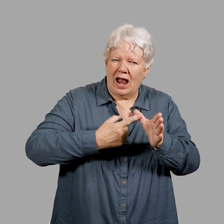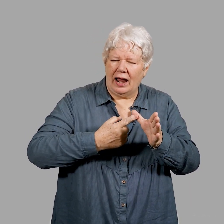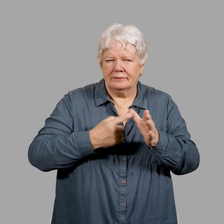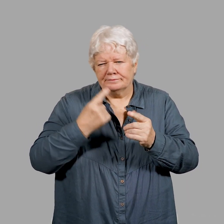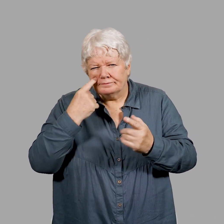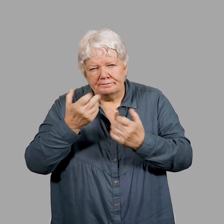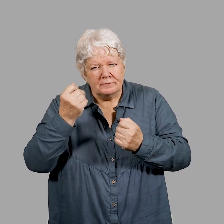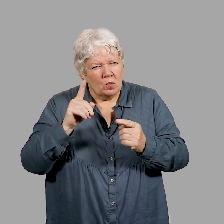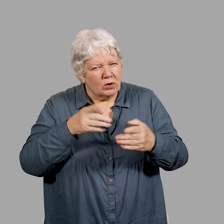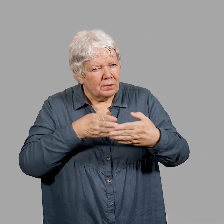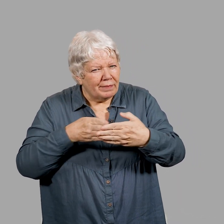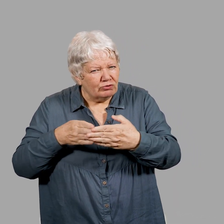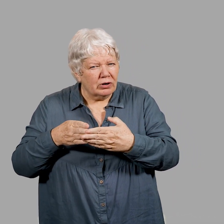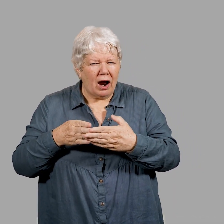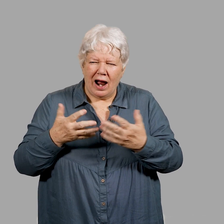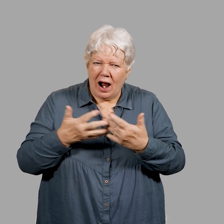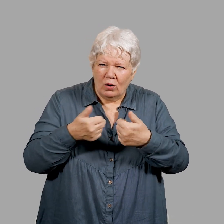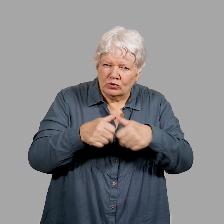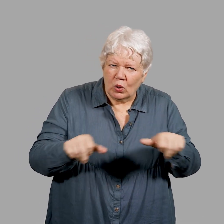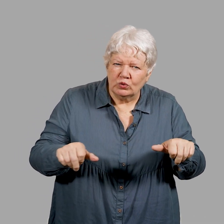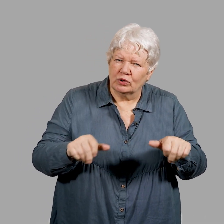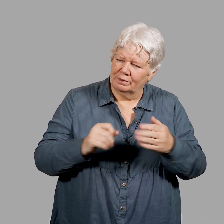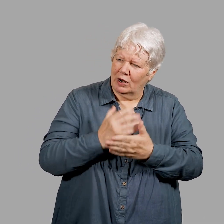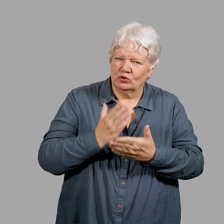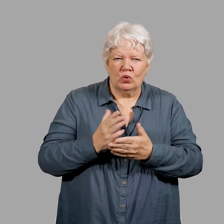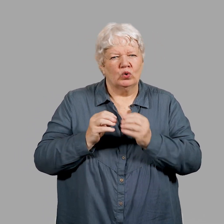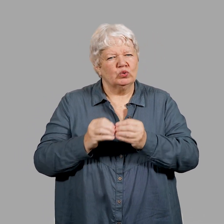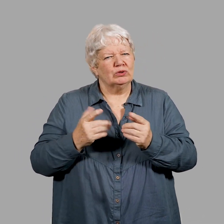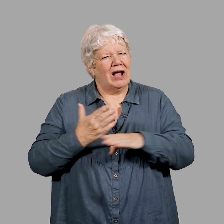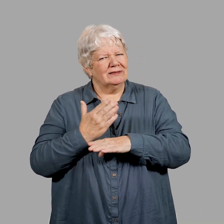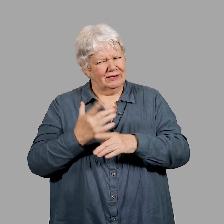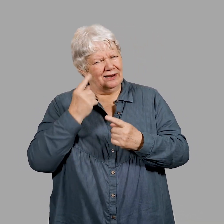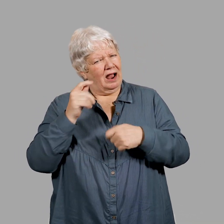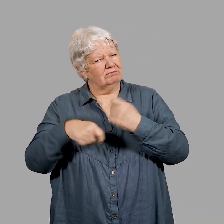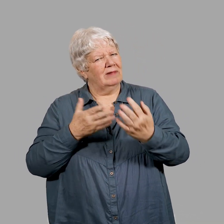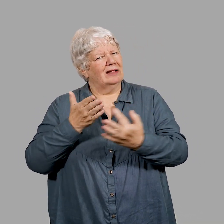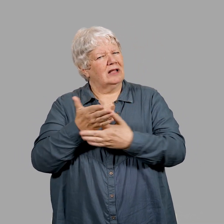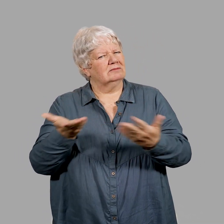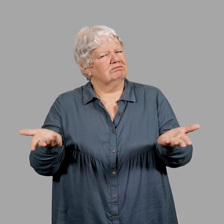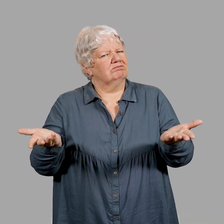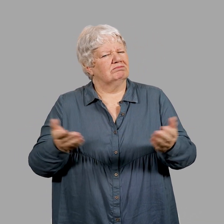to identify barriers and solutions to make student activities accessible.